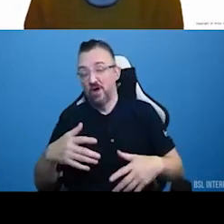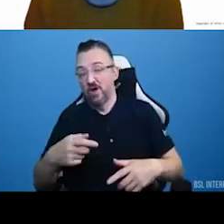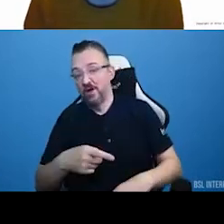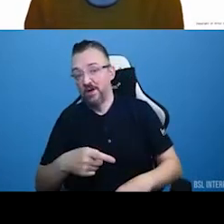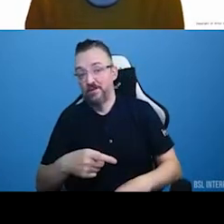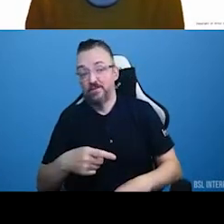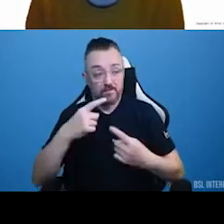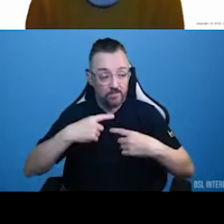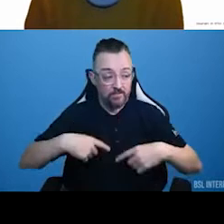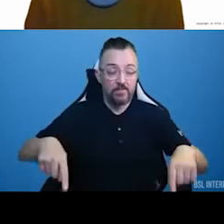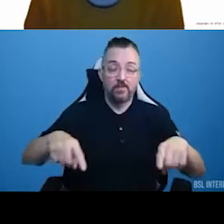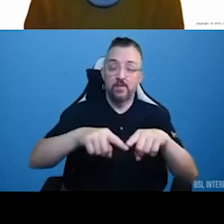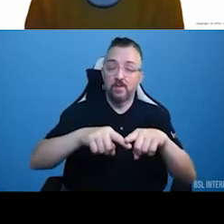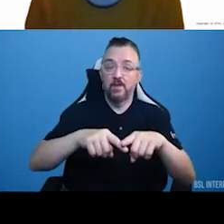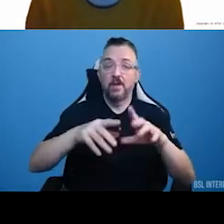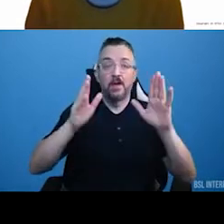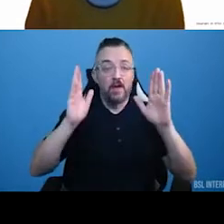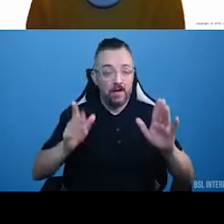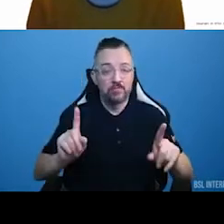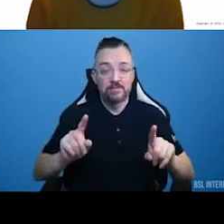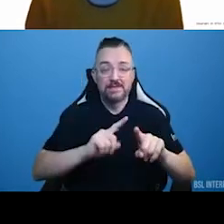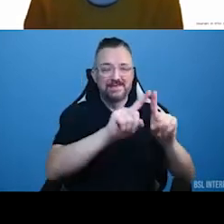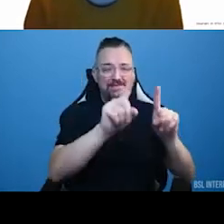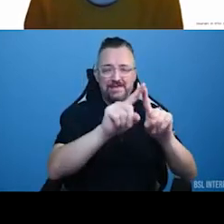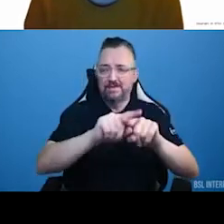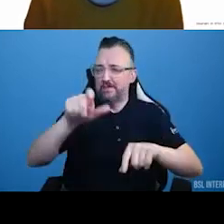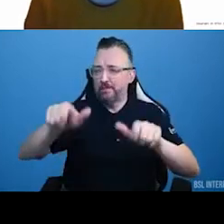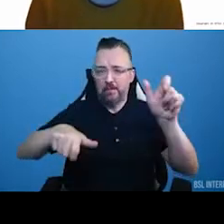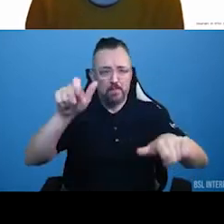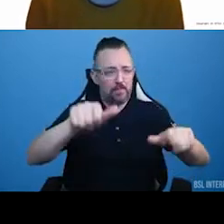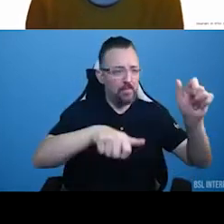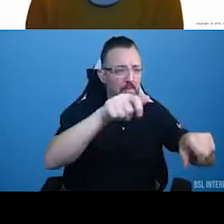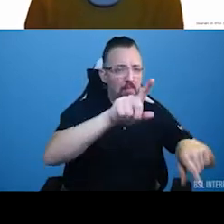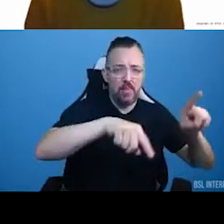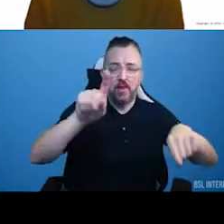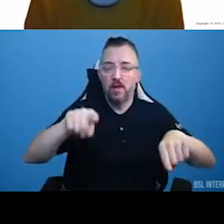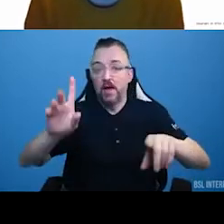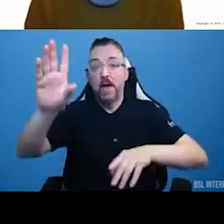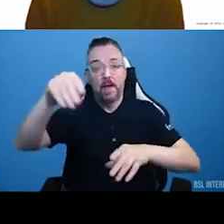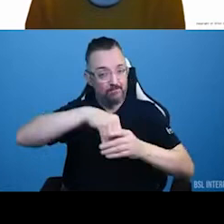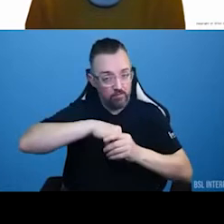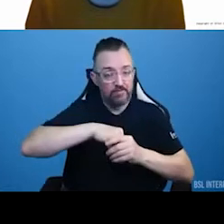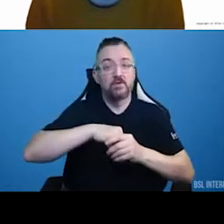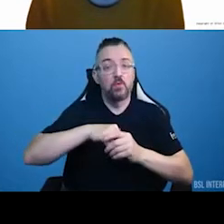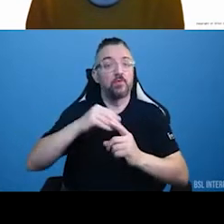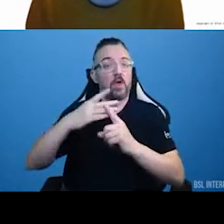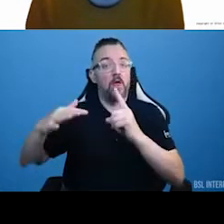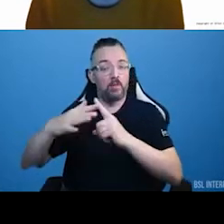we need to have lots of different people involved in the climate emergency, and that also includes artists.